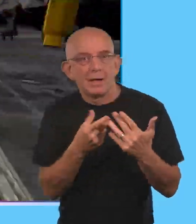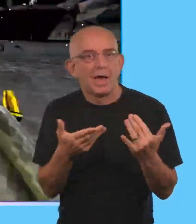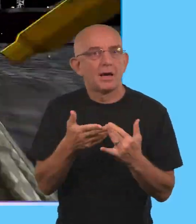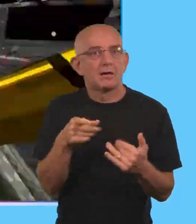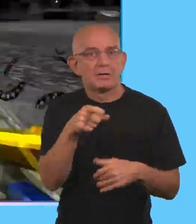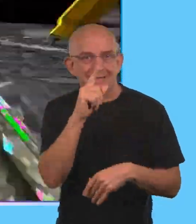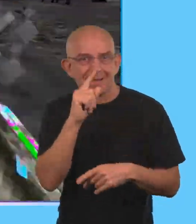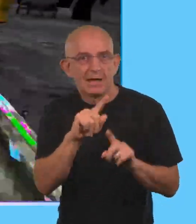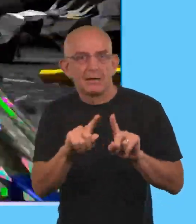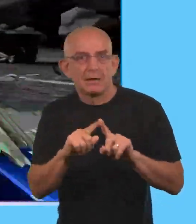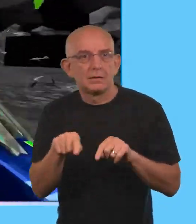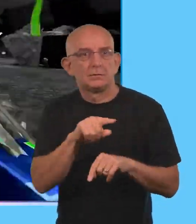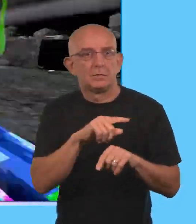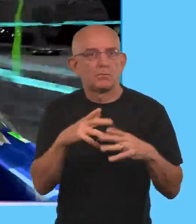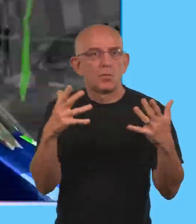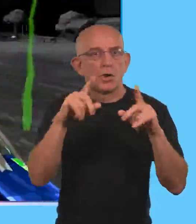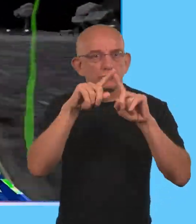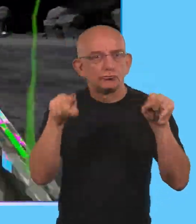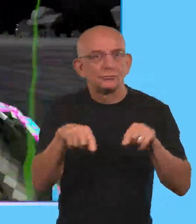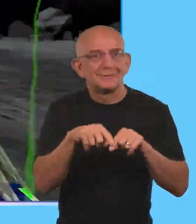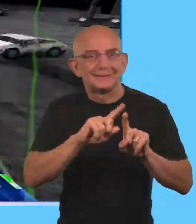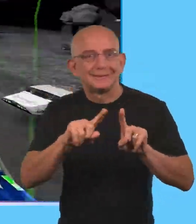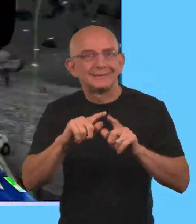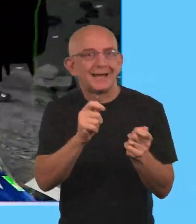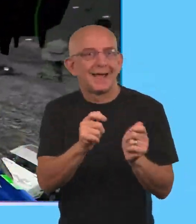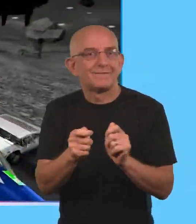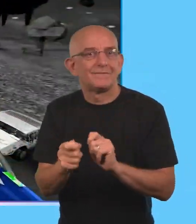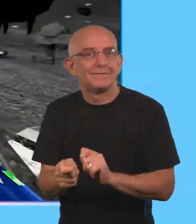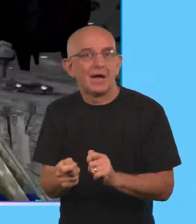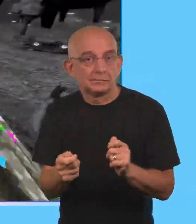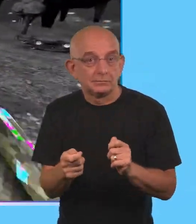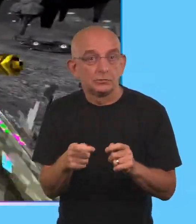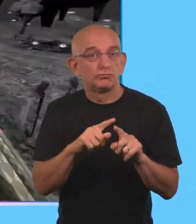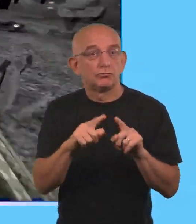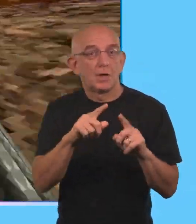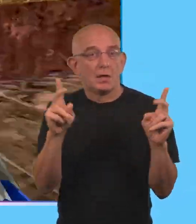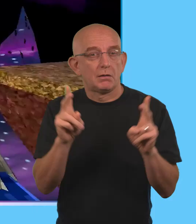which is why it also has accessibility options for UI and screen effects.